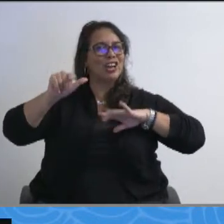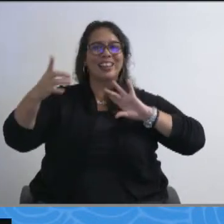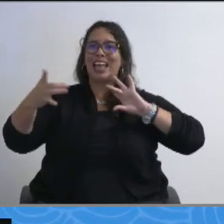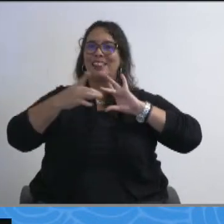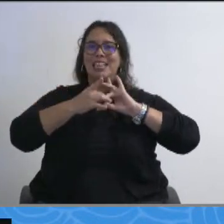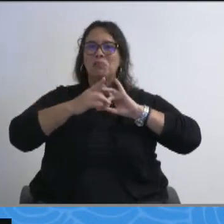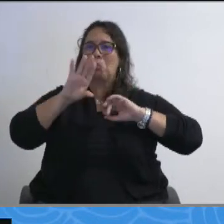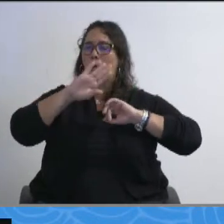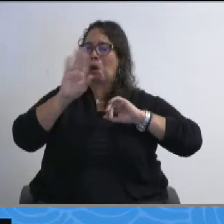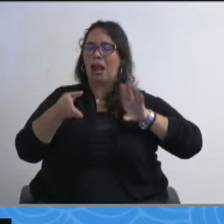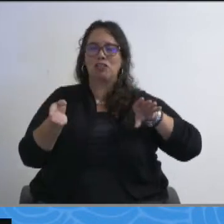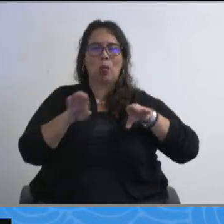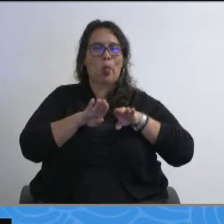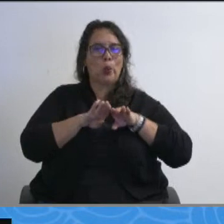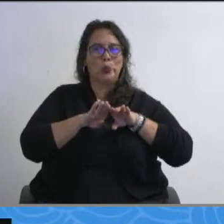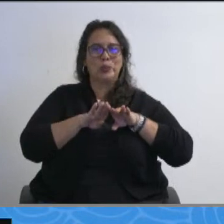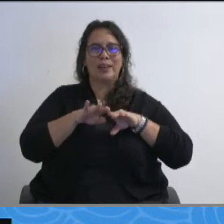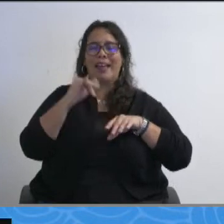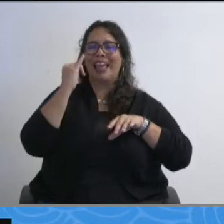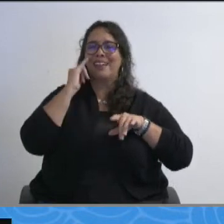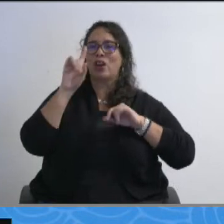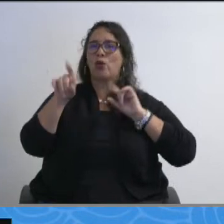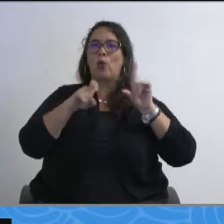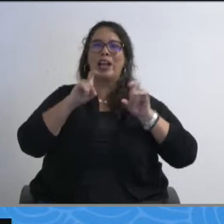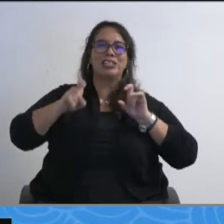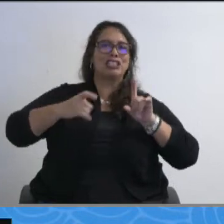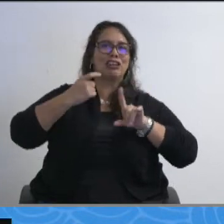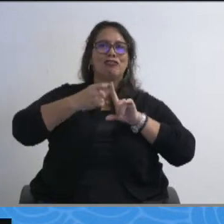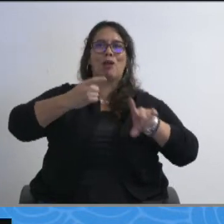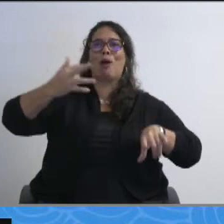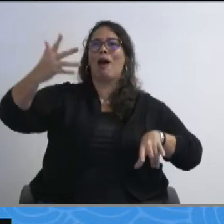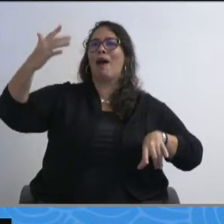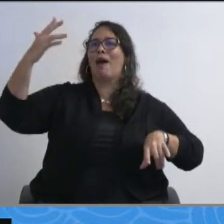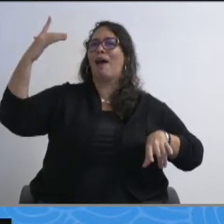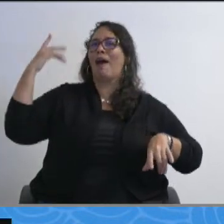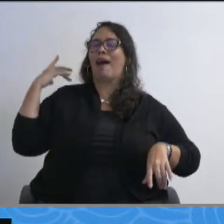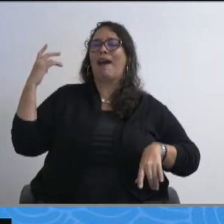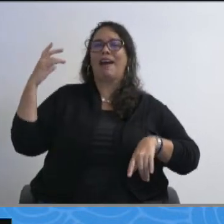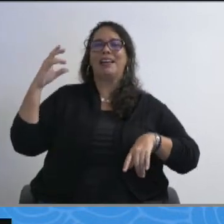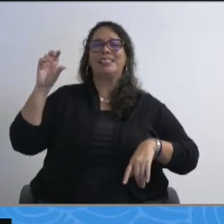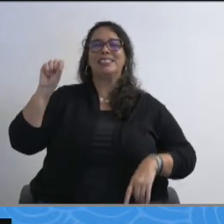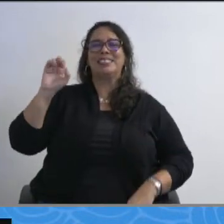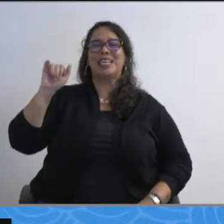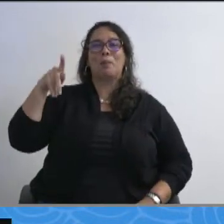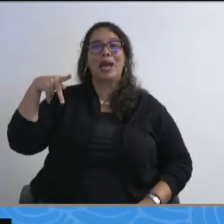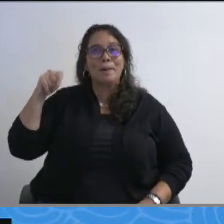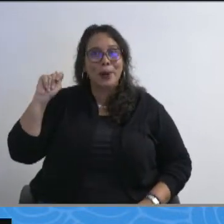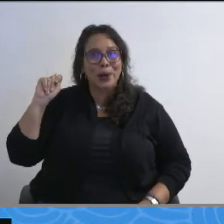So, if you even have a question from our September meeting that comes to mind that you wanna address,